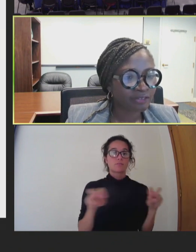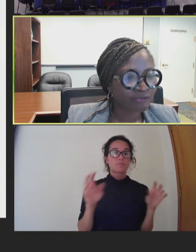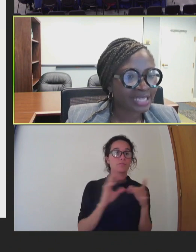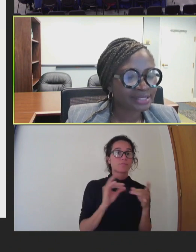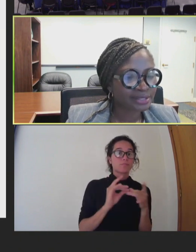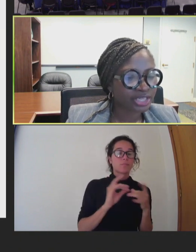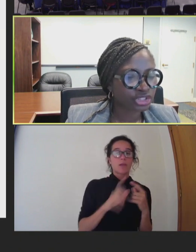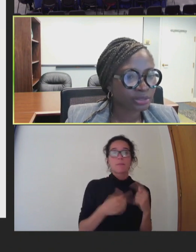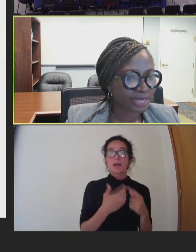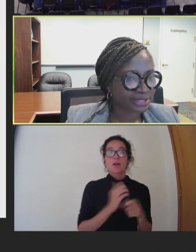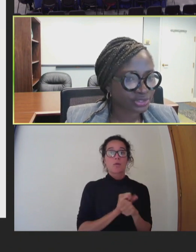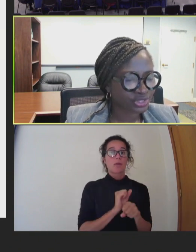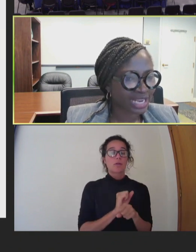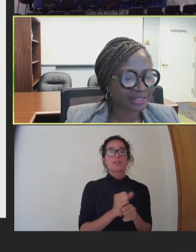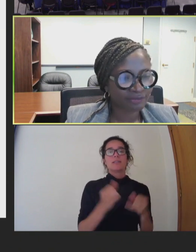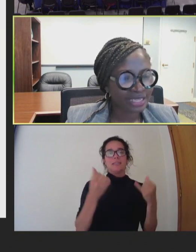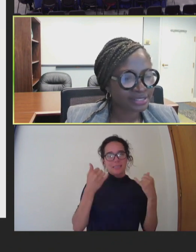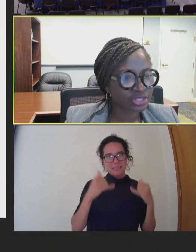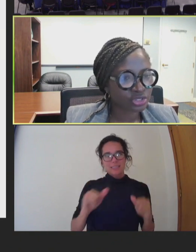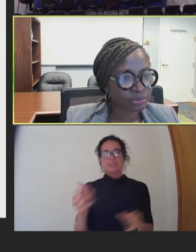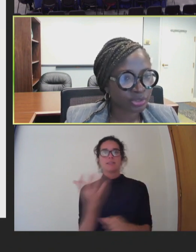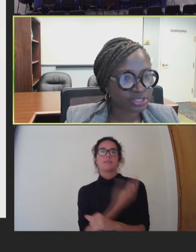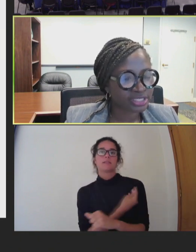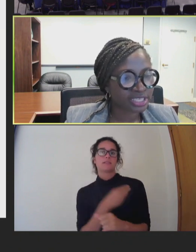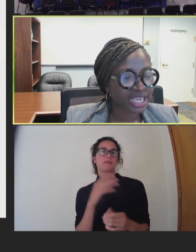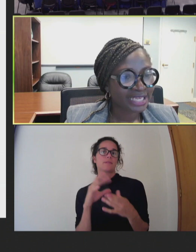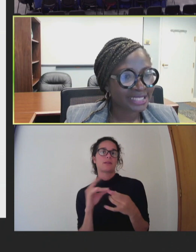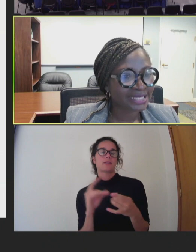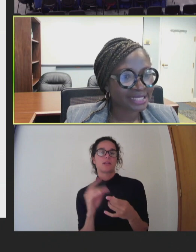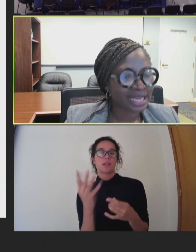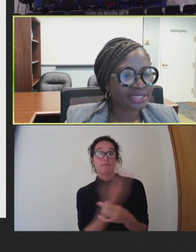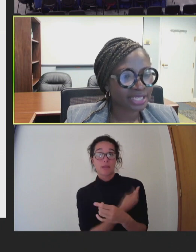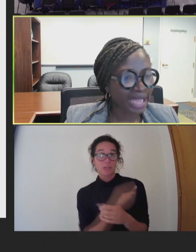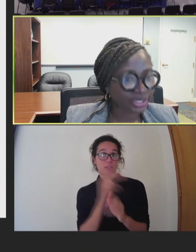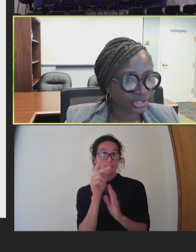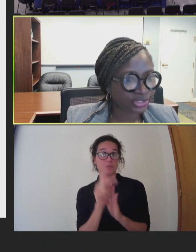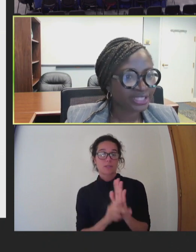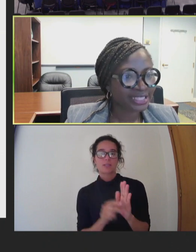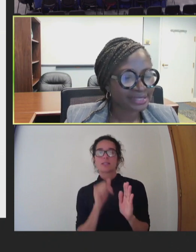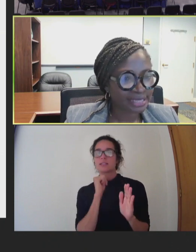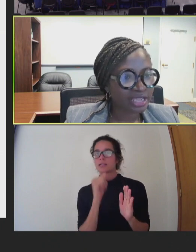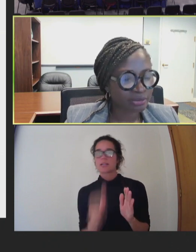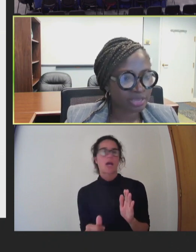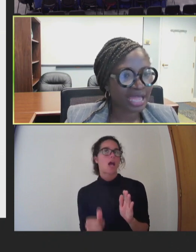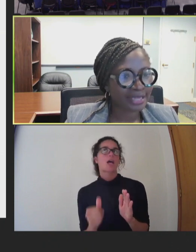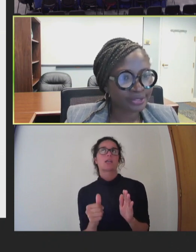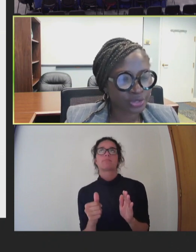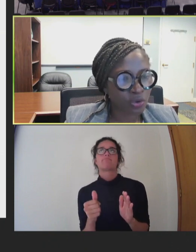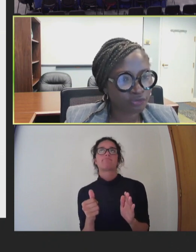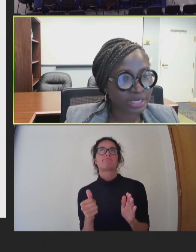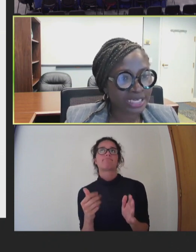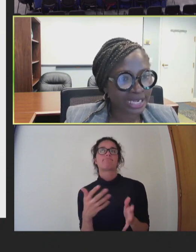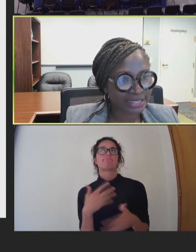The vaccination messaging and the vaccination policy did not garner the same kind of media